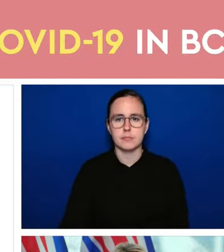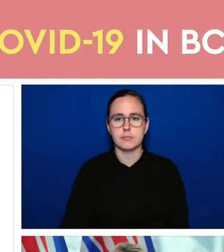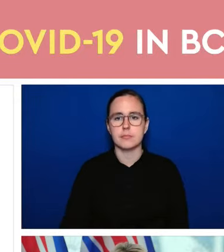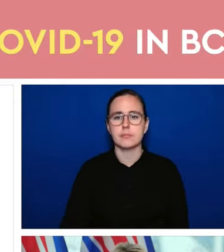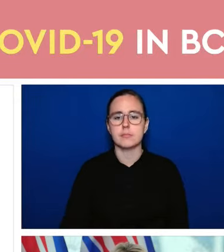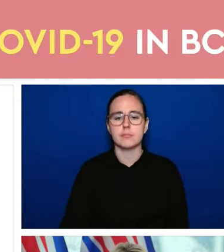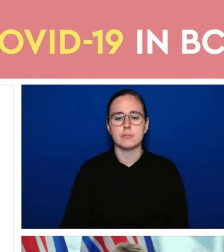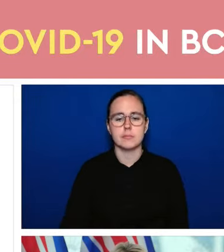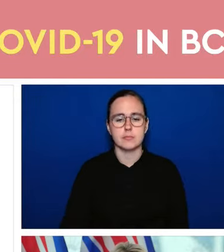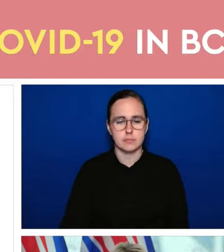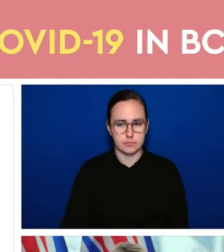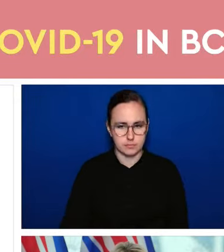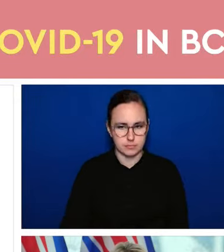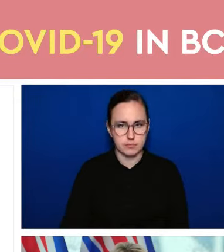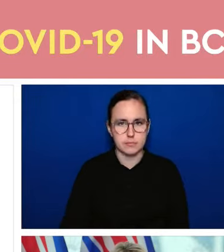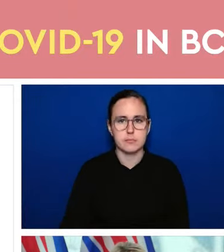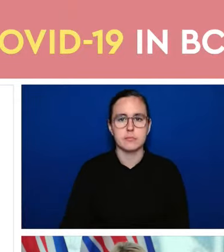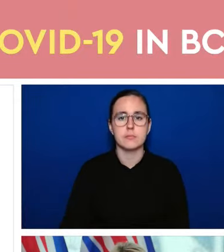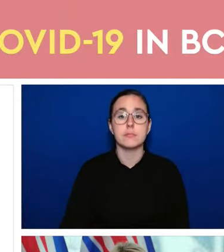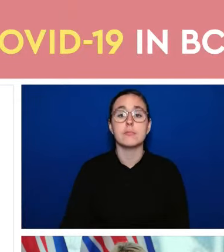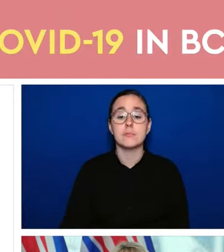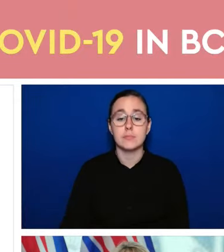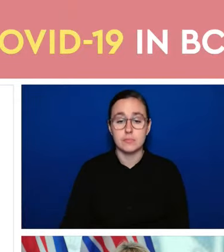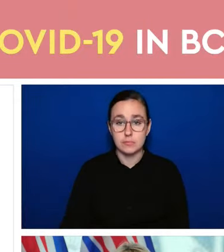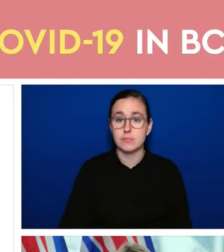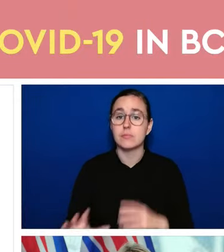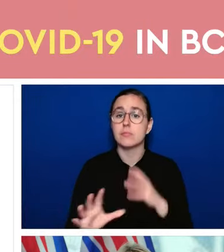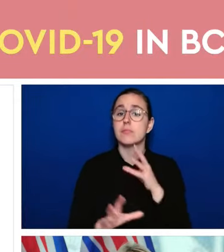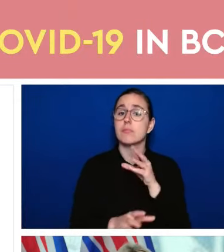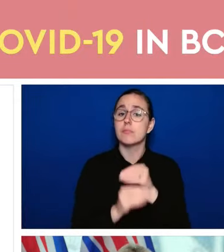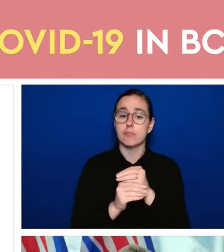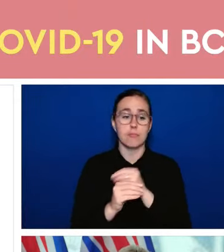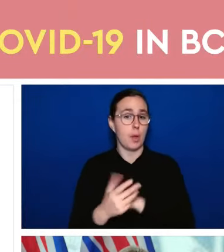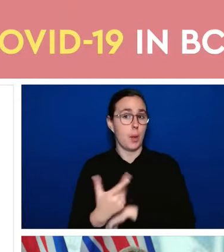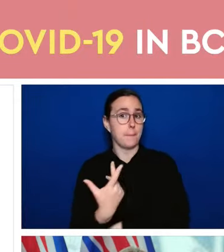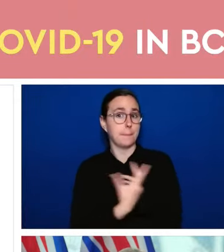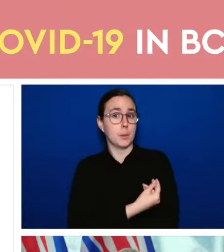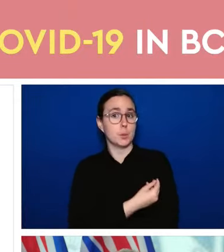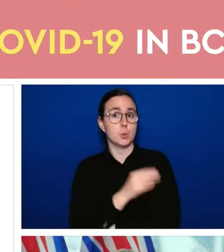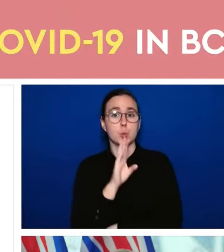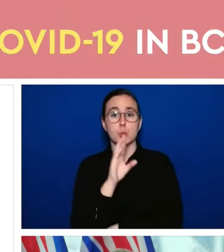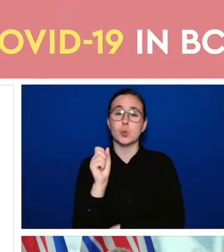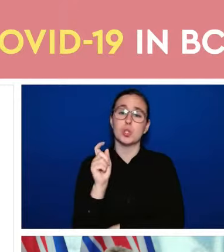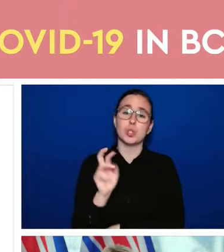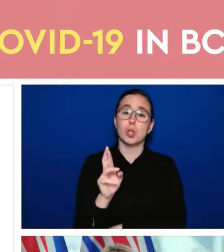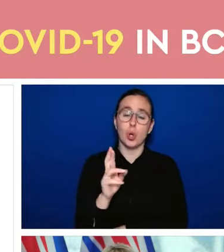very adult Centerville for adults over the age of eighteen and for some higher risk